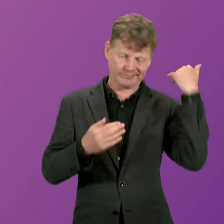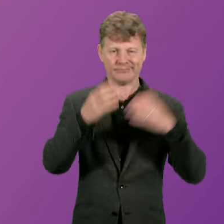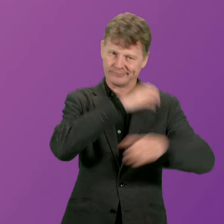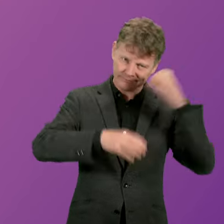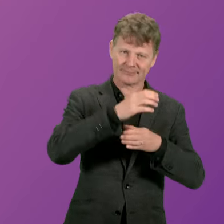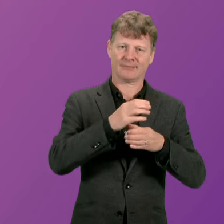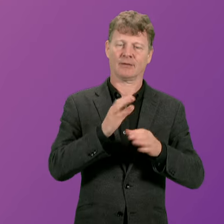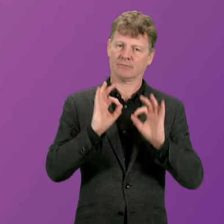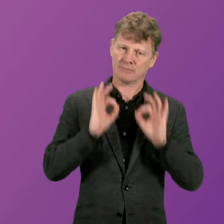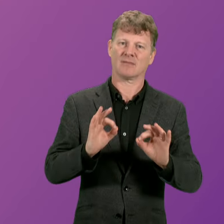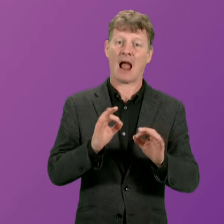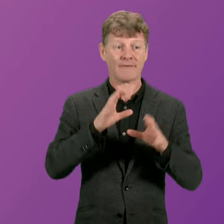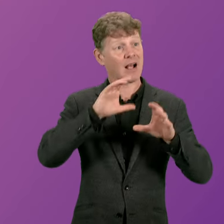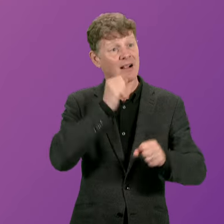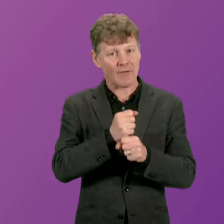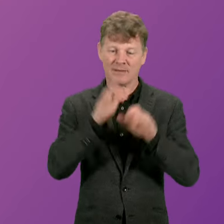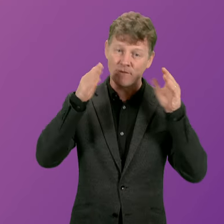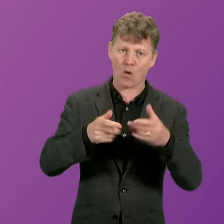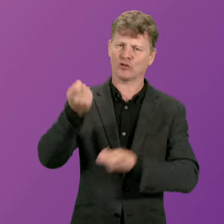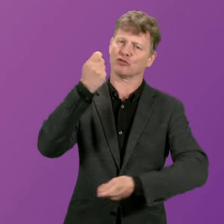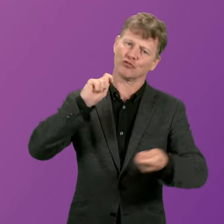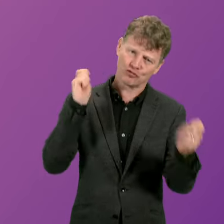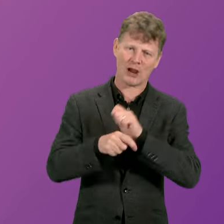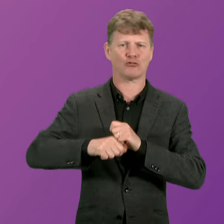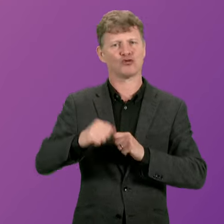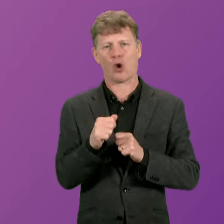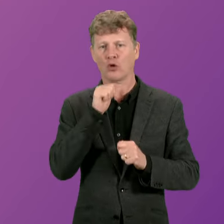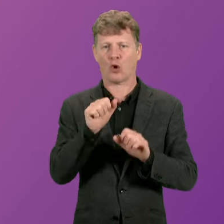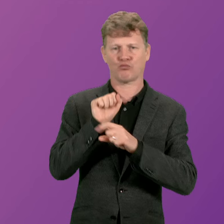and have Governments that are focused on changing our country, rather than protecting themselves?